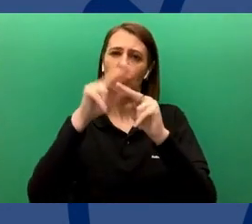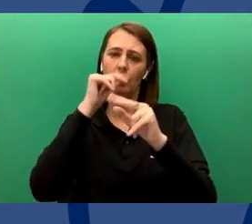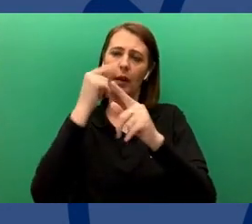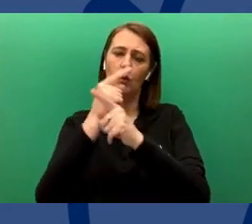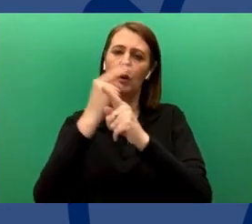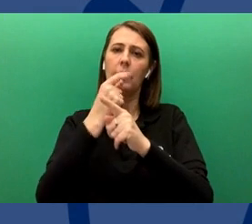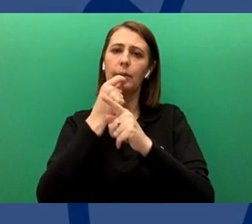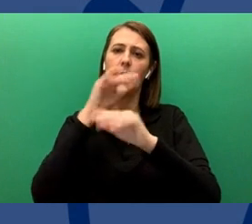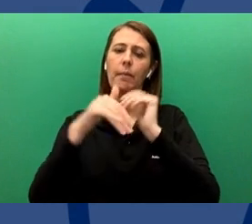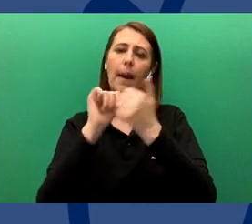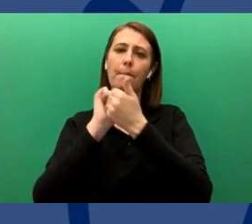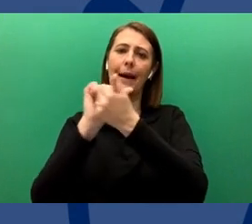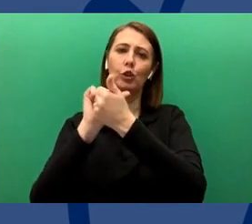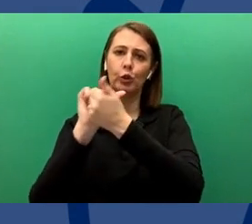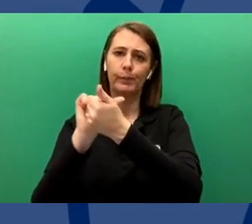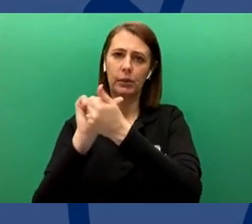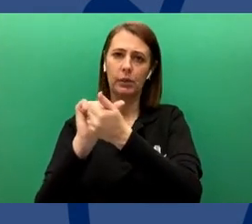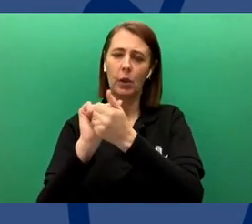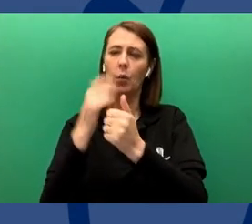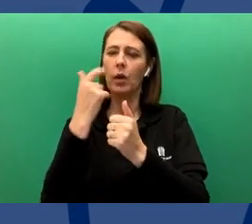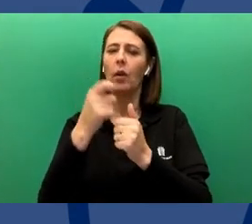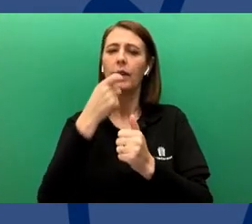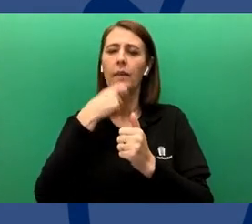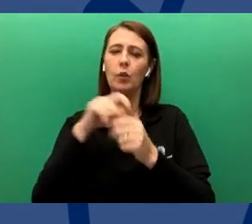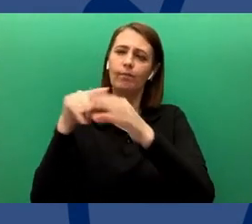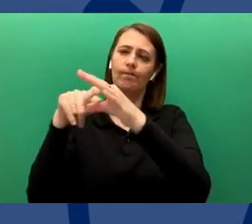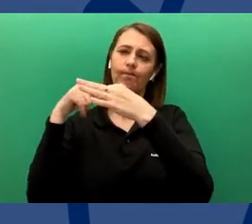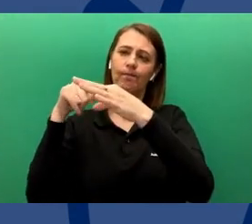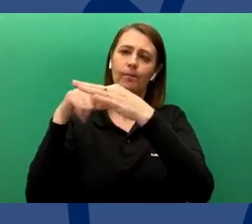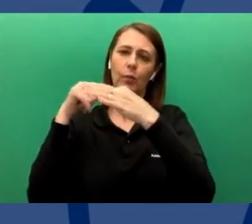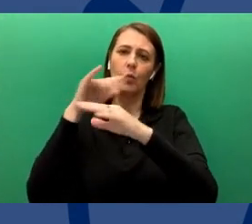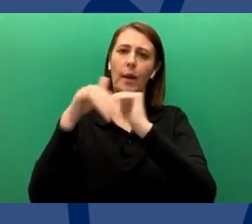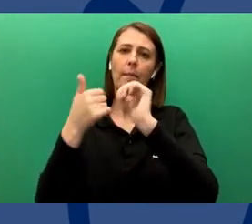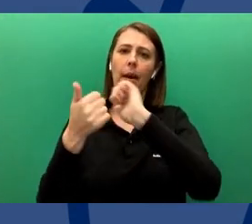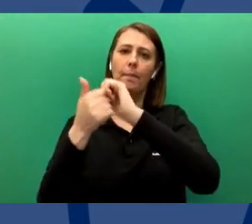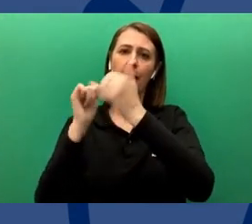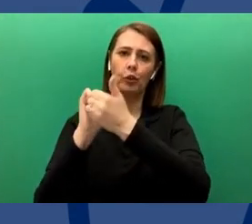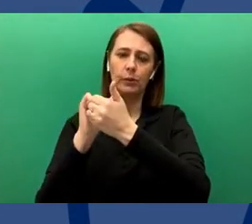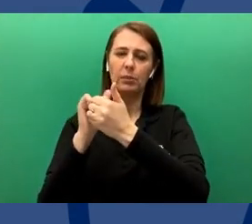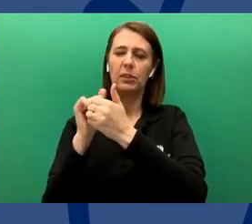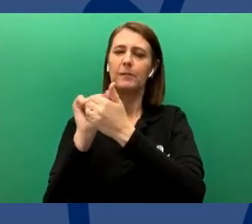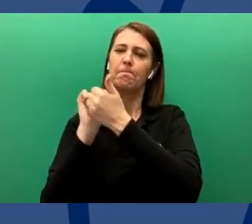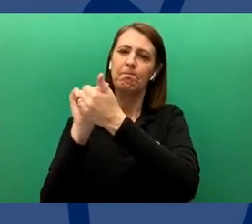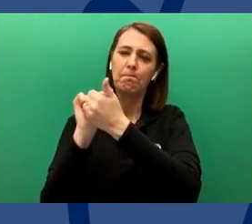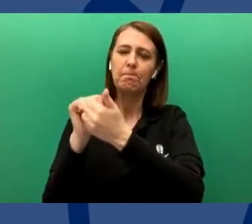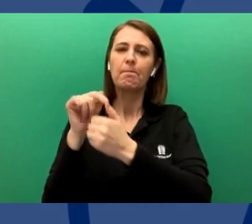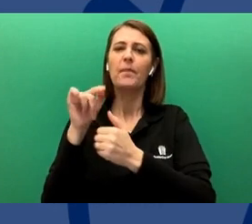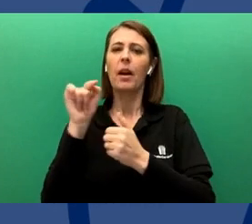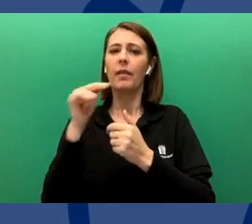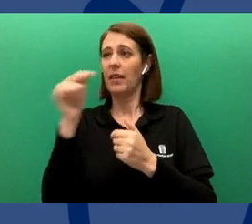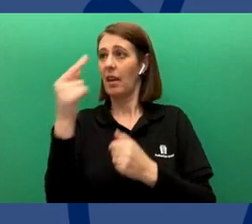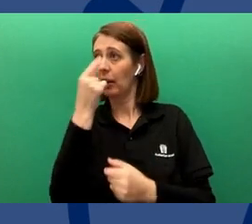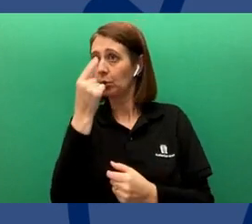a few inquiries around partnerships and their eligibility. In particular, if the business